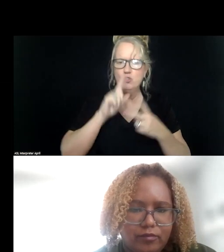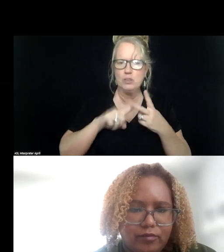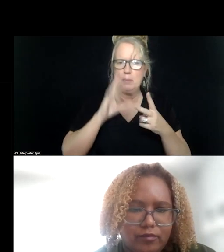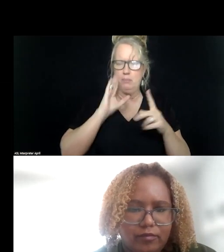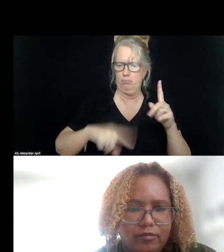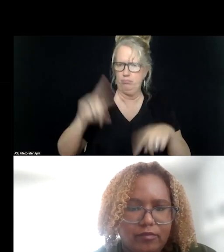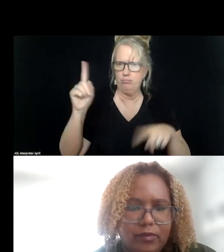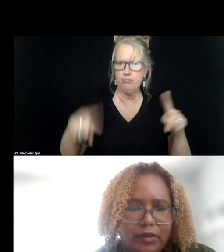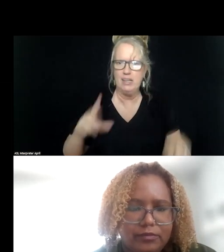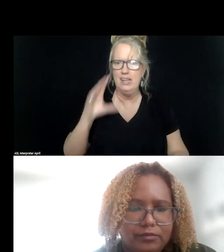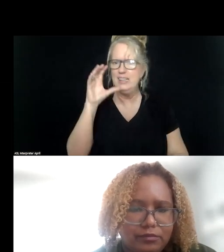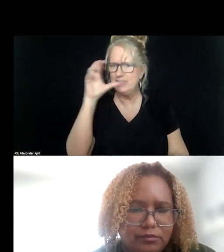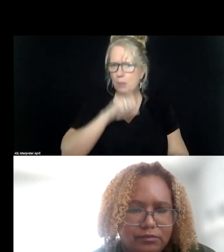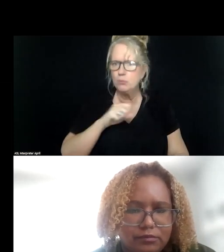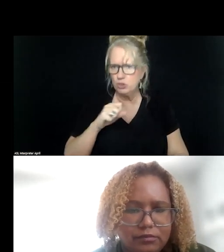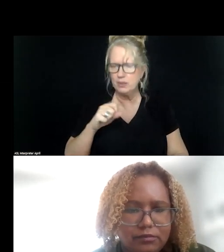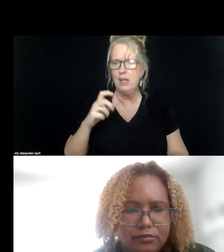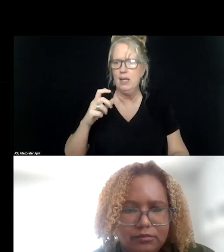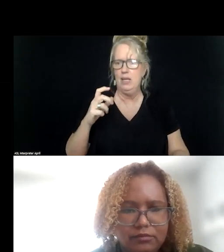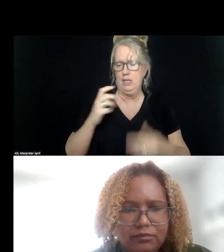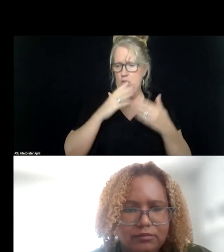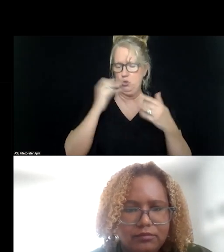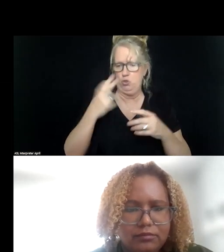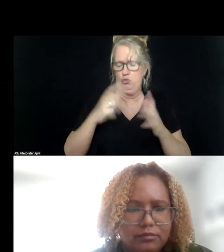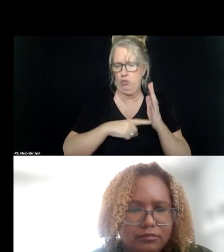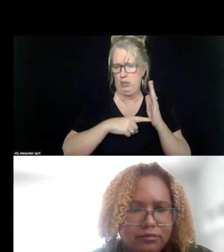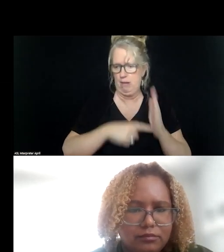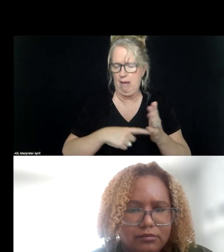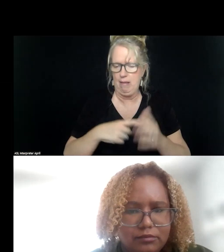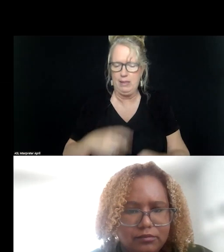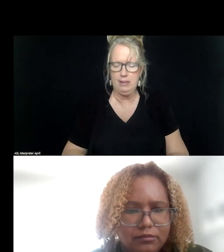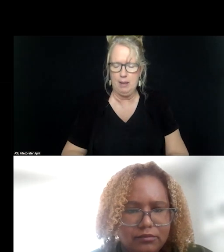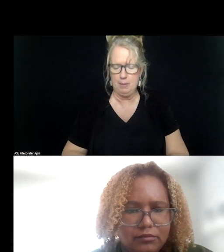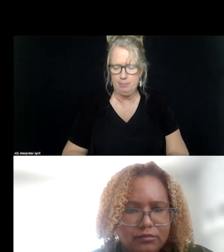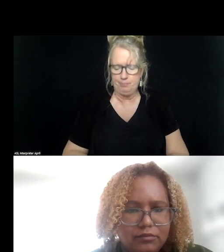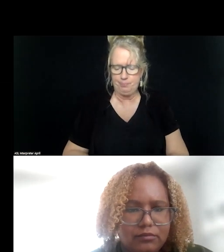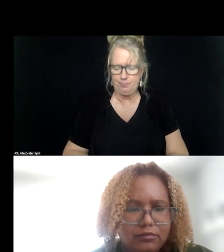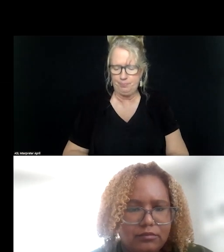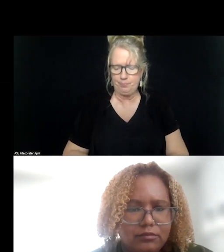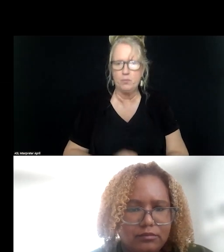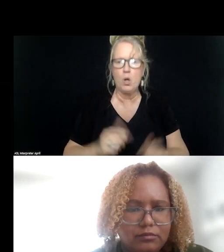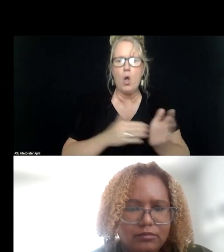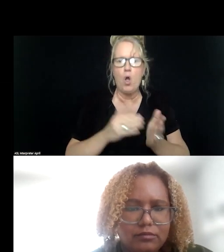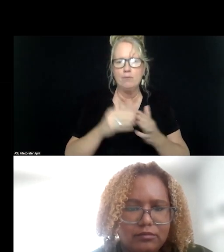AASSUMPTIONS. SHE OFTEN HIGHLIGHTED LACK OF TREATMENT.